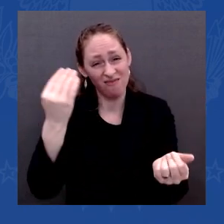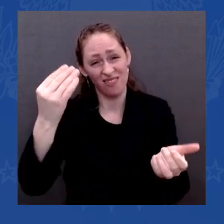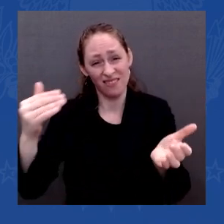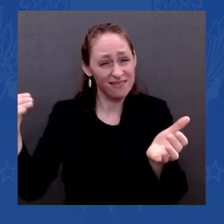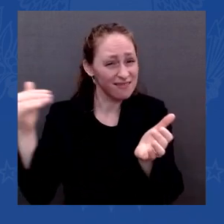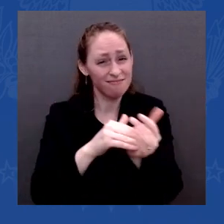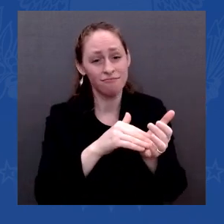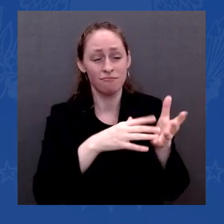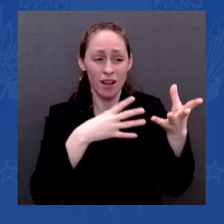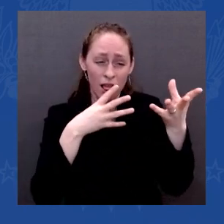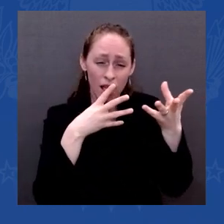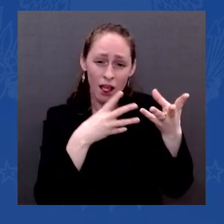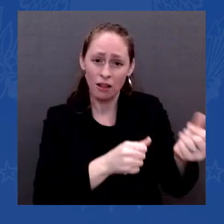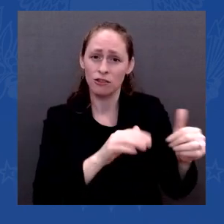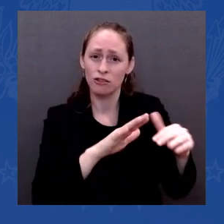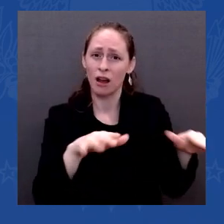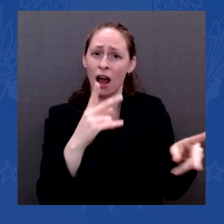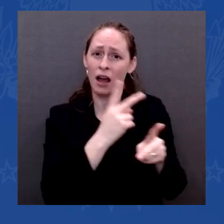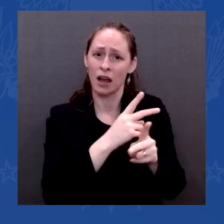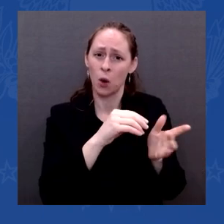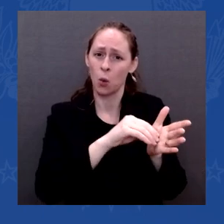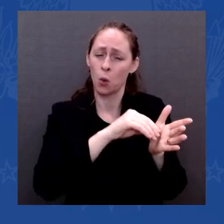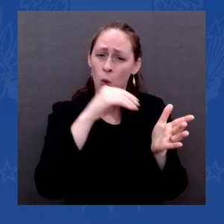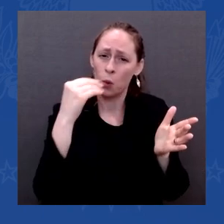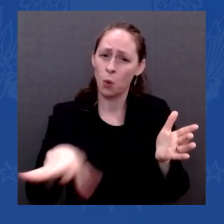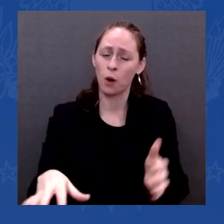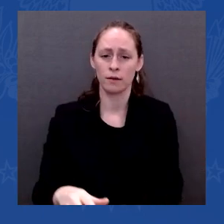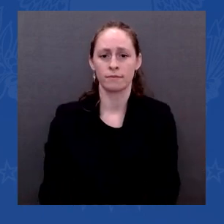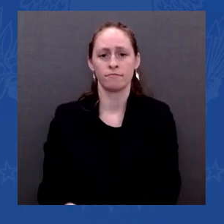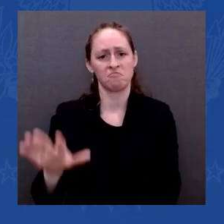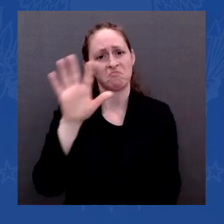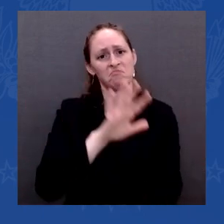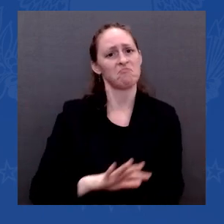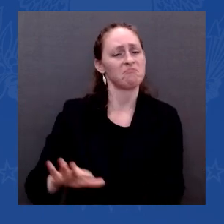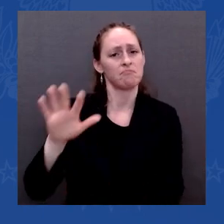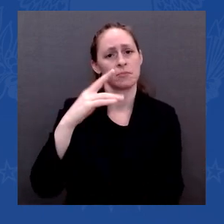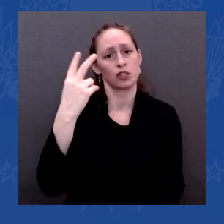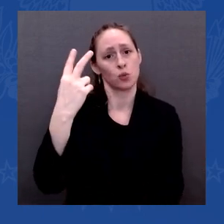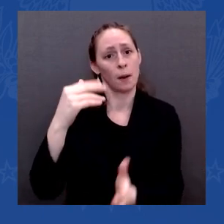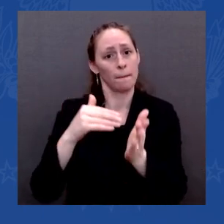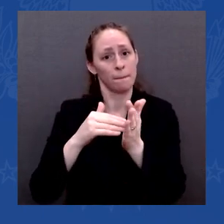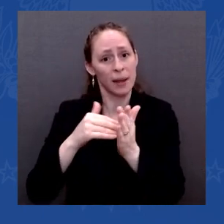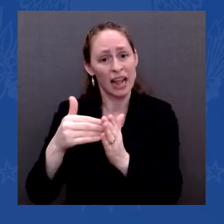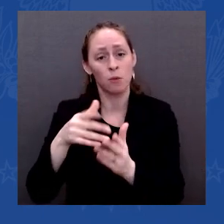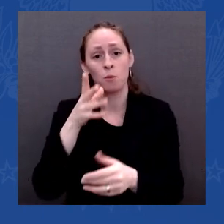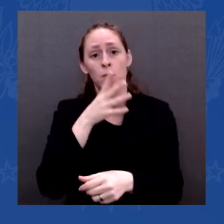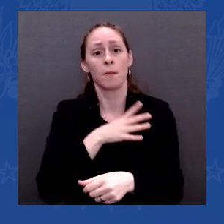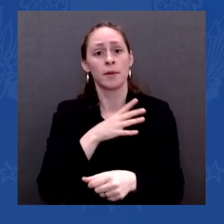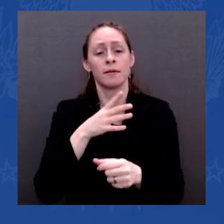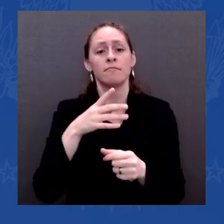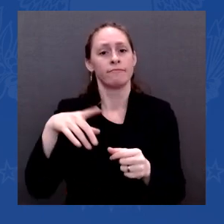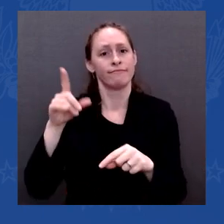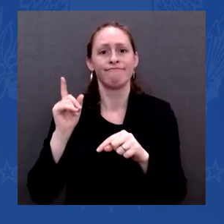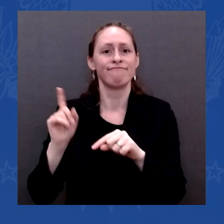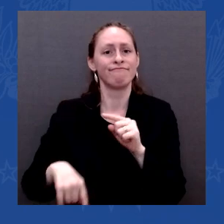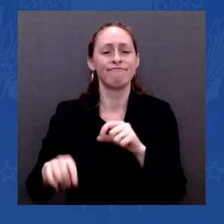who haven’t been able to return to the workforce. We can cut the cost of childcare in half and fix that problem.